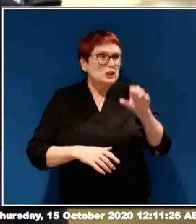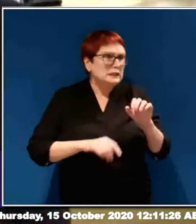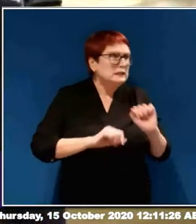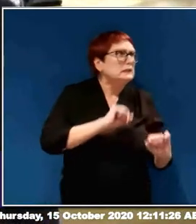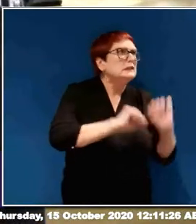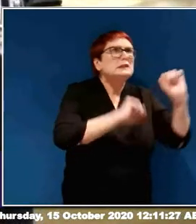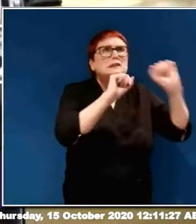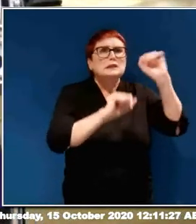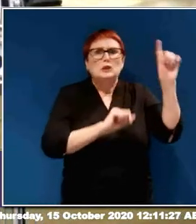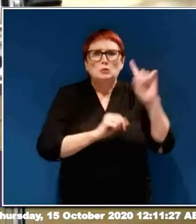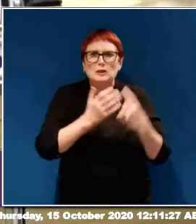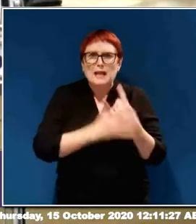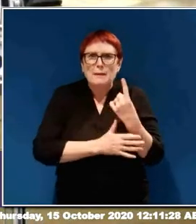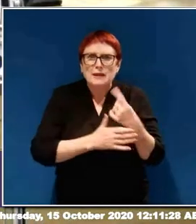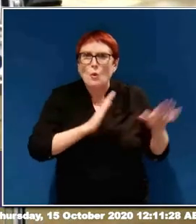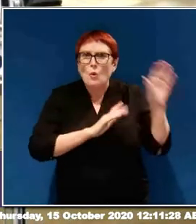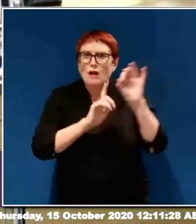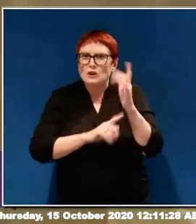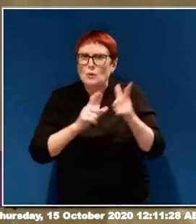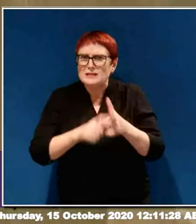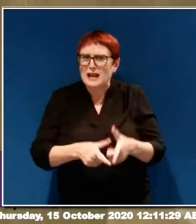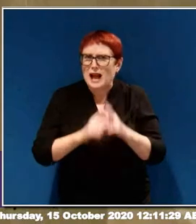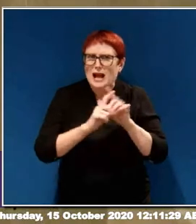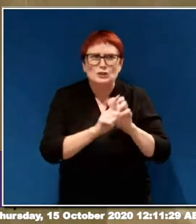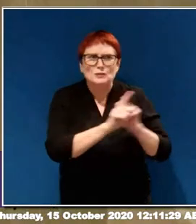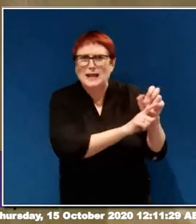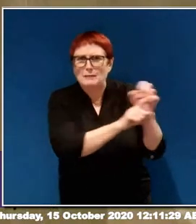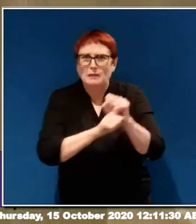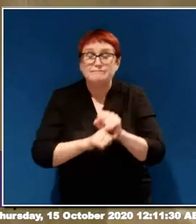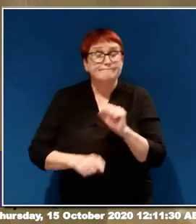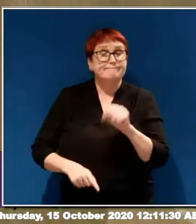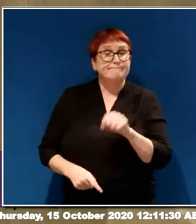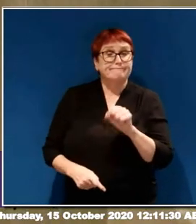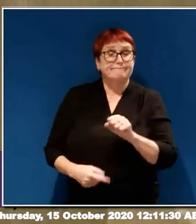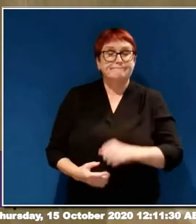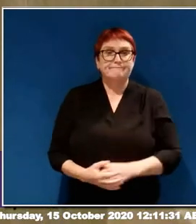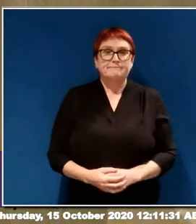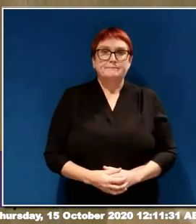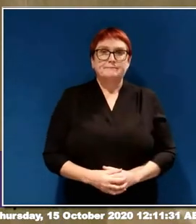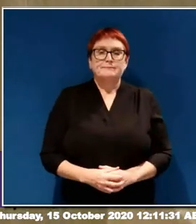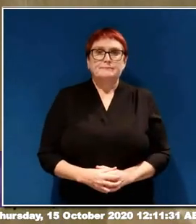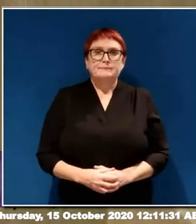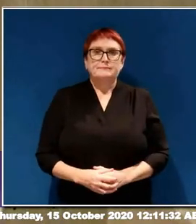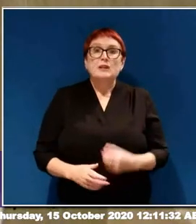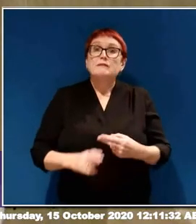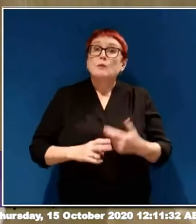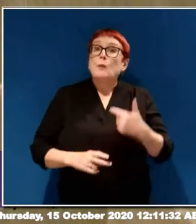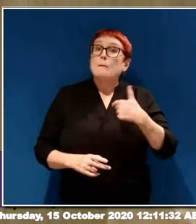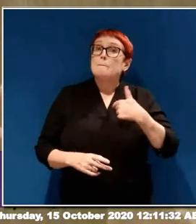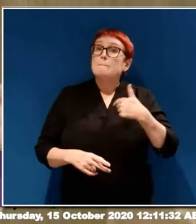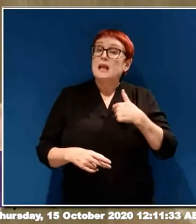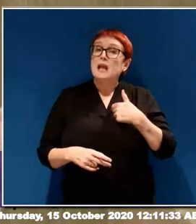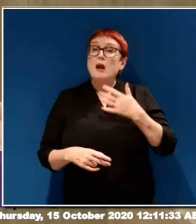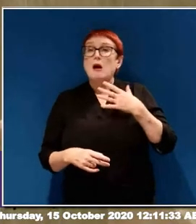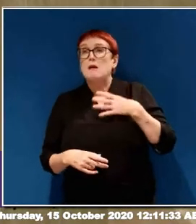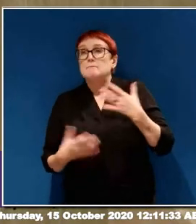And what I tend to do, from my experience, is what I have in front of me is what I deal with.